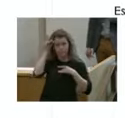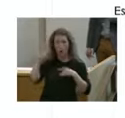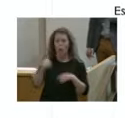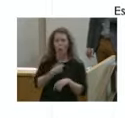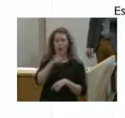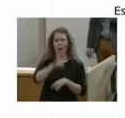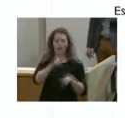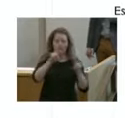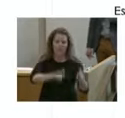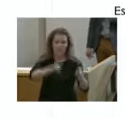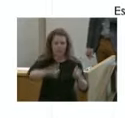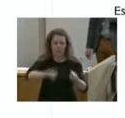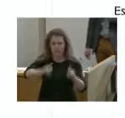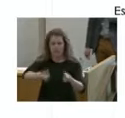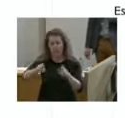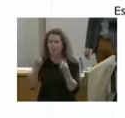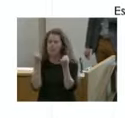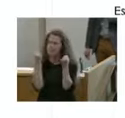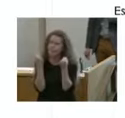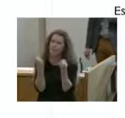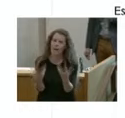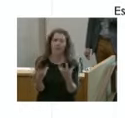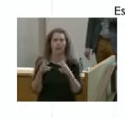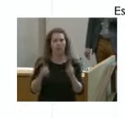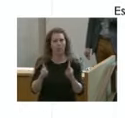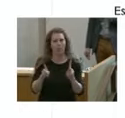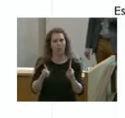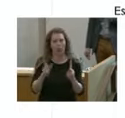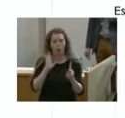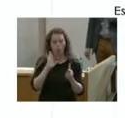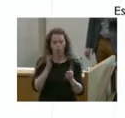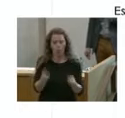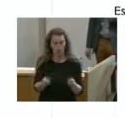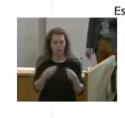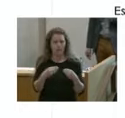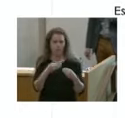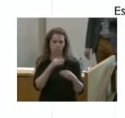are not. And that would give us a true idea of where we are right now. Our zero